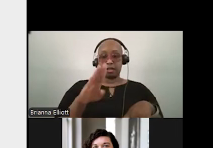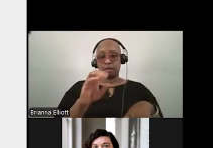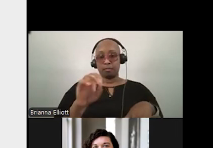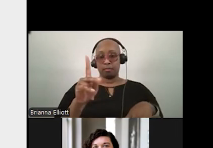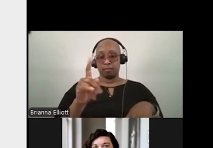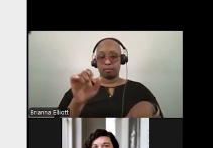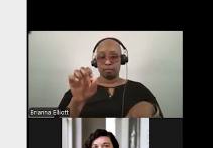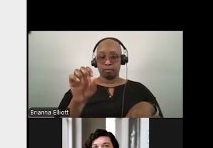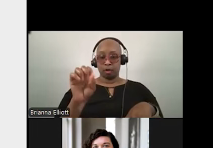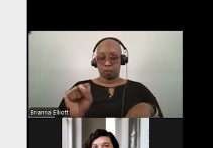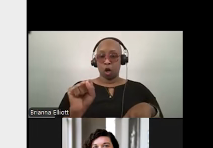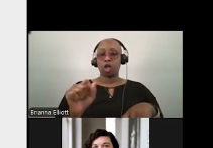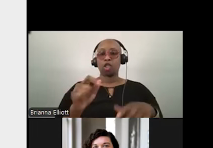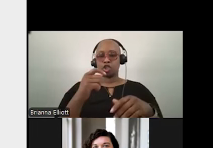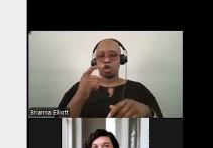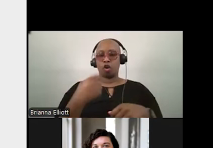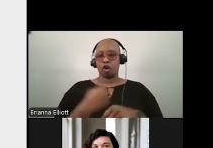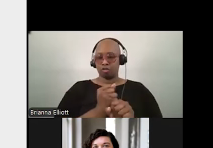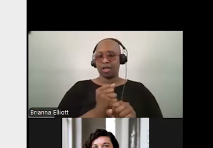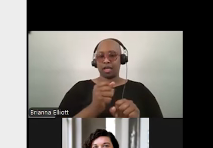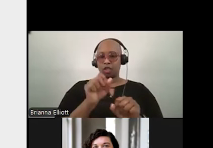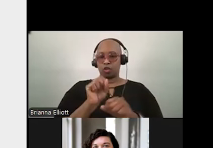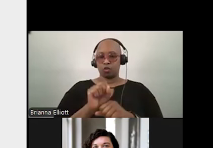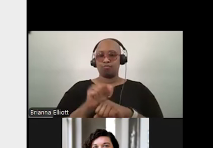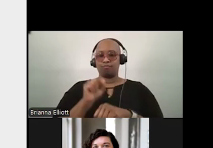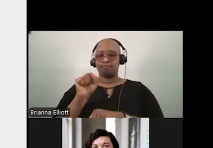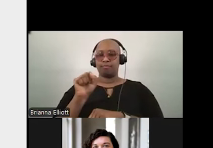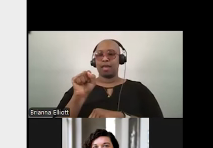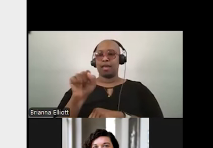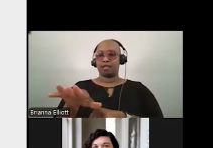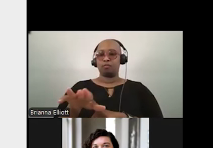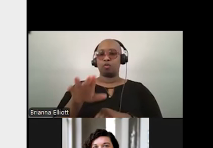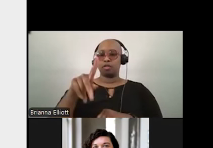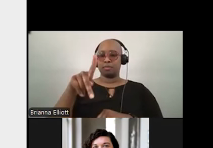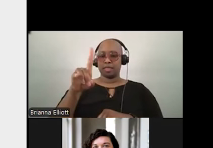you want to use header rows, column titles, and sheet names to create your structure. And again,